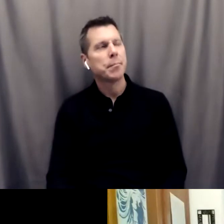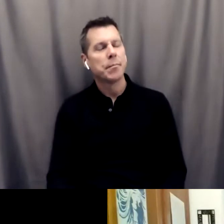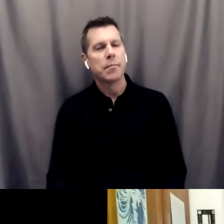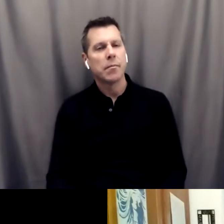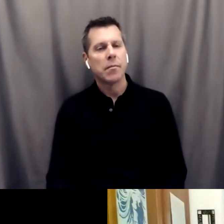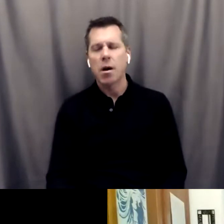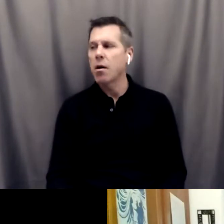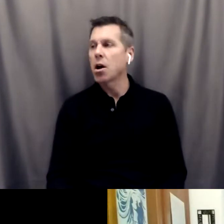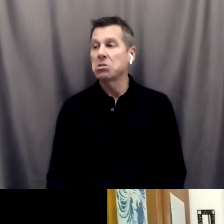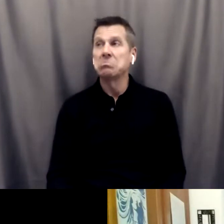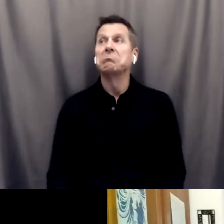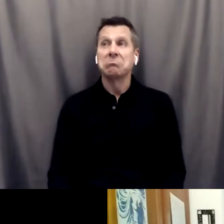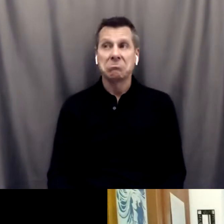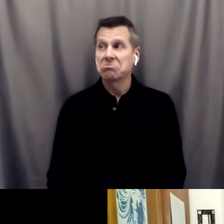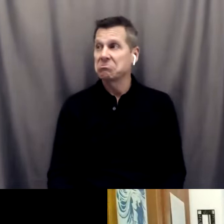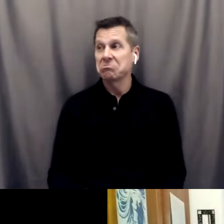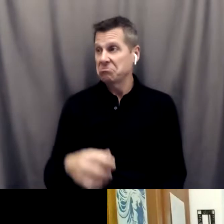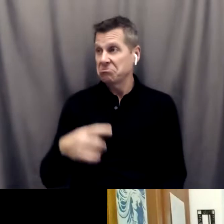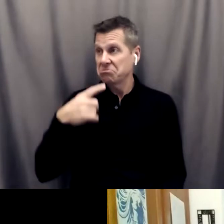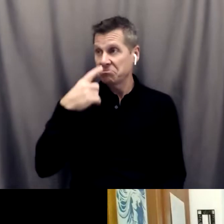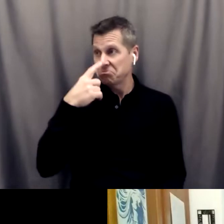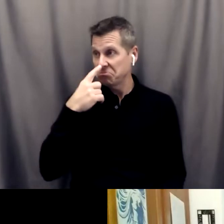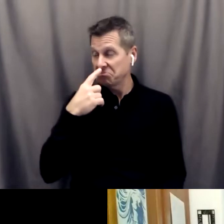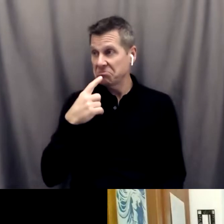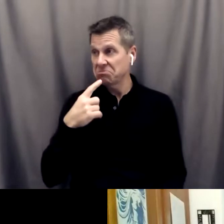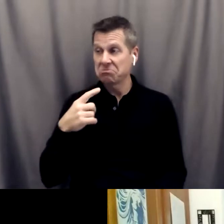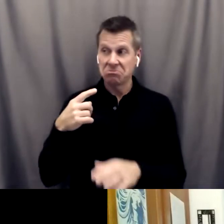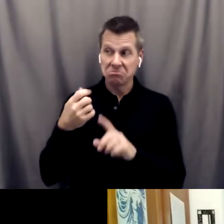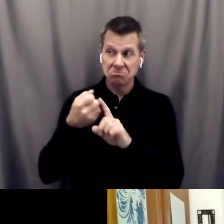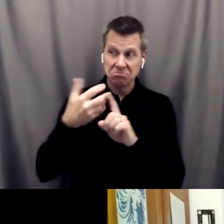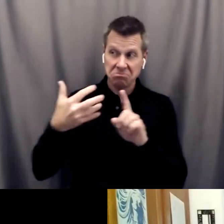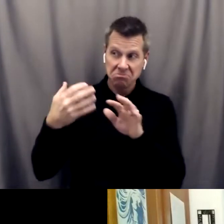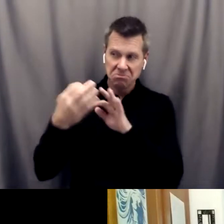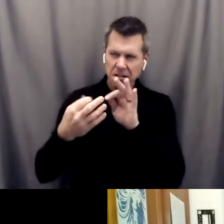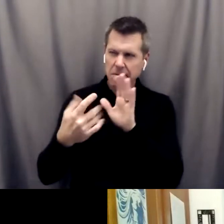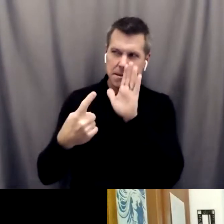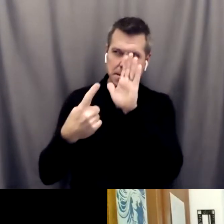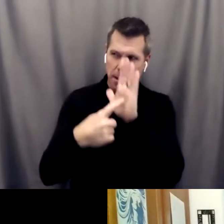Great with Jennifer, would you mind, maybe expanding, maybe get a couple examples of things you think would be useful?